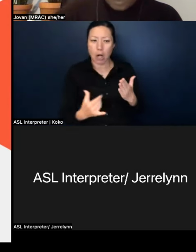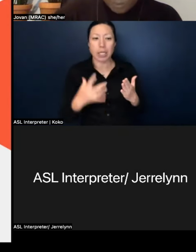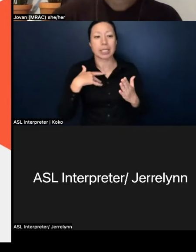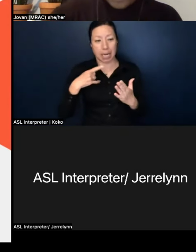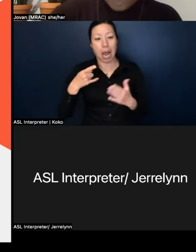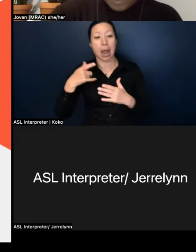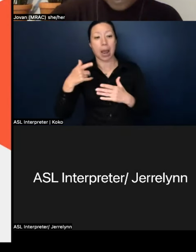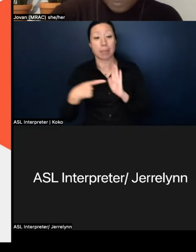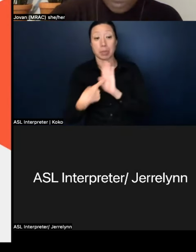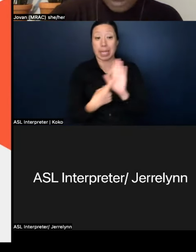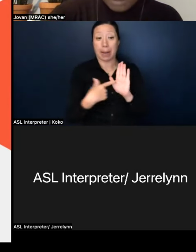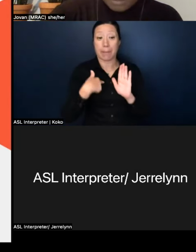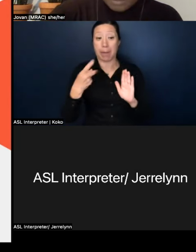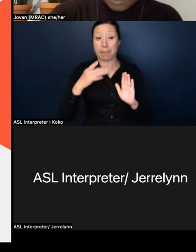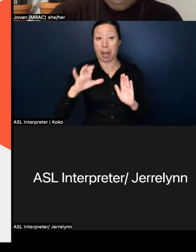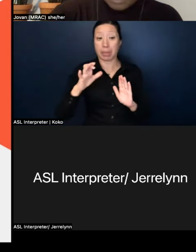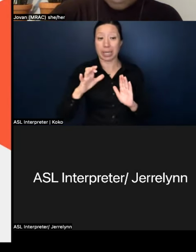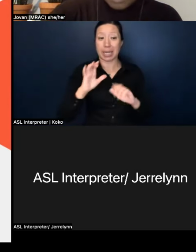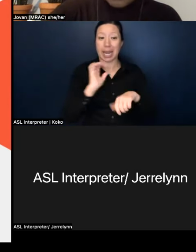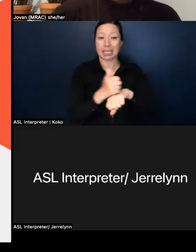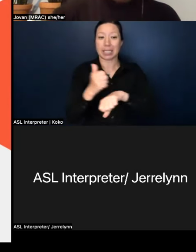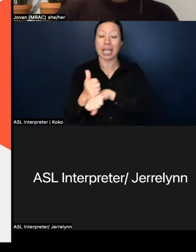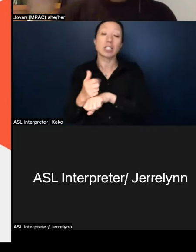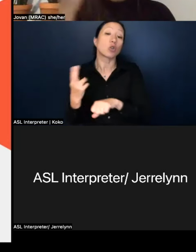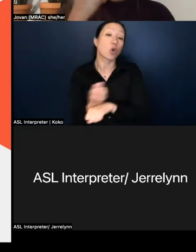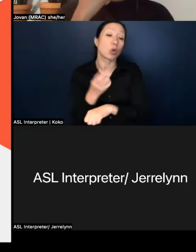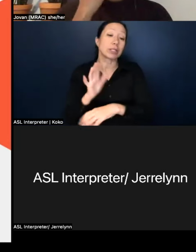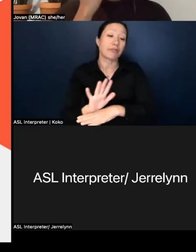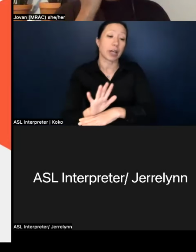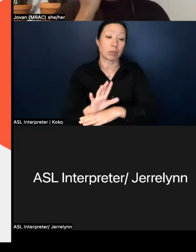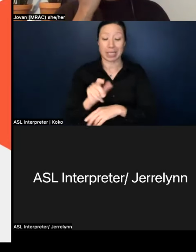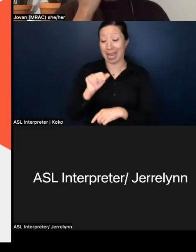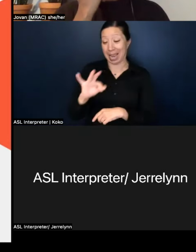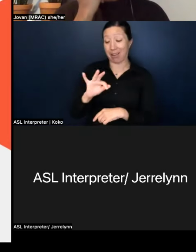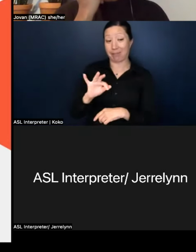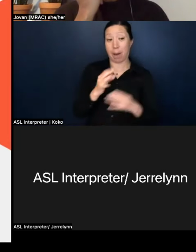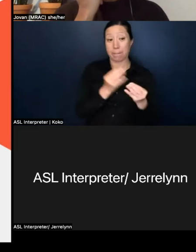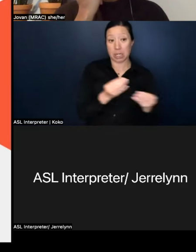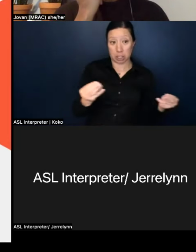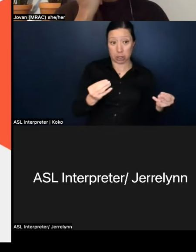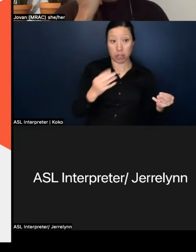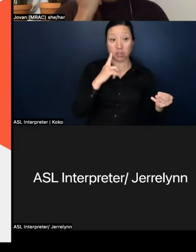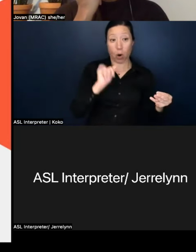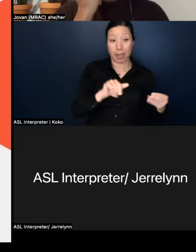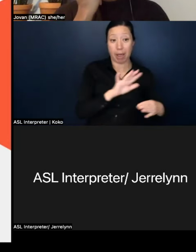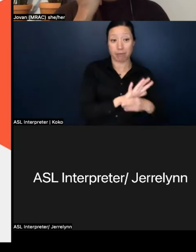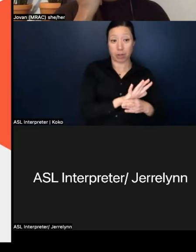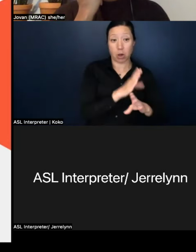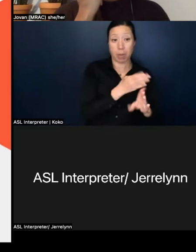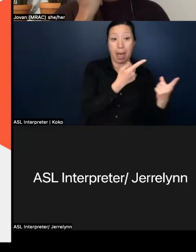If the materials for the film took place before 2017, but the making slash editing of the film is more present,